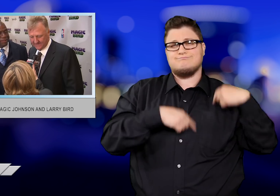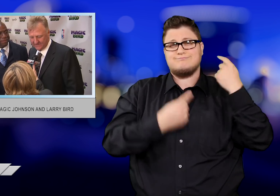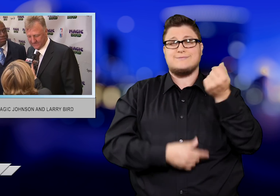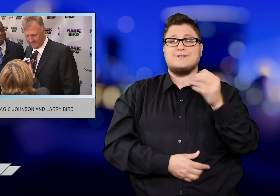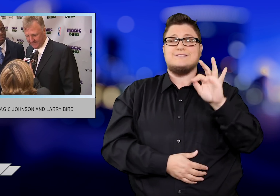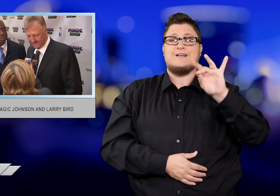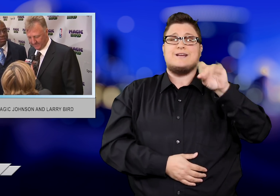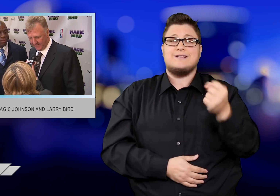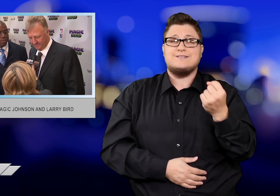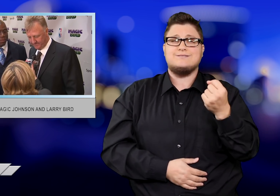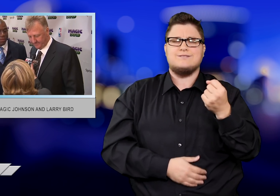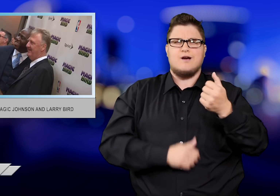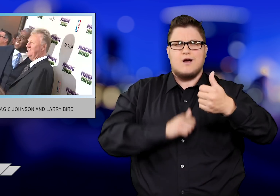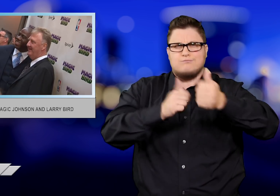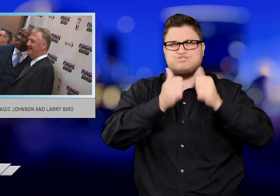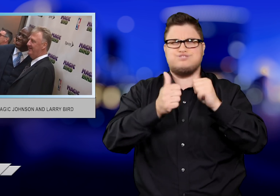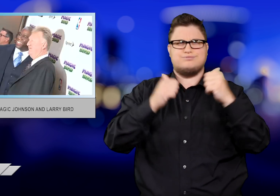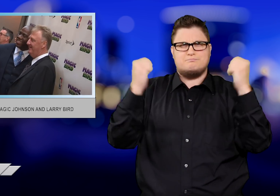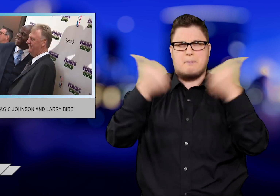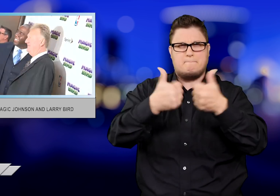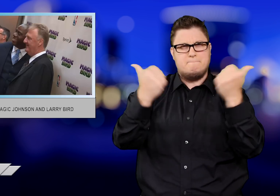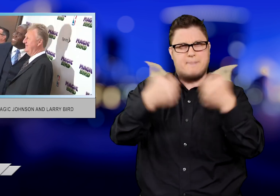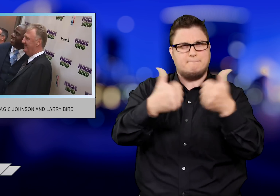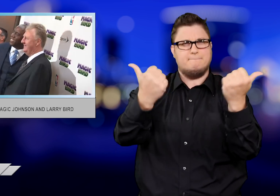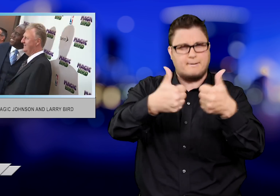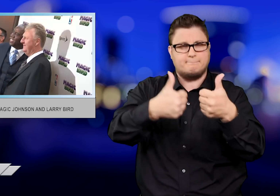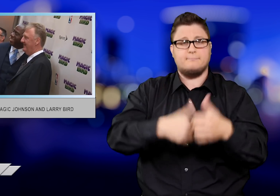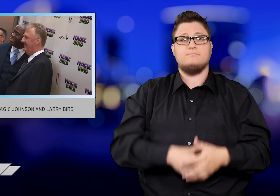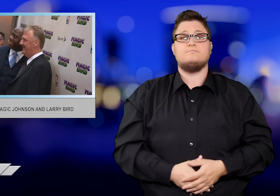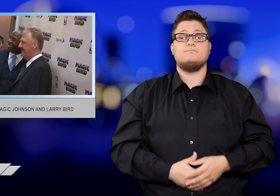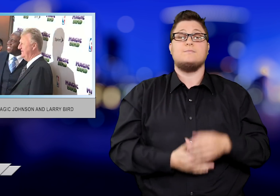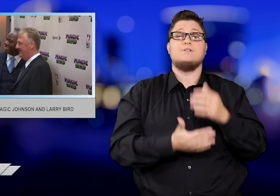duked it out throughout the 1980s.